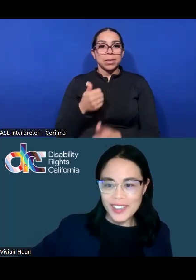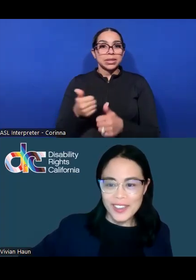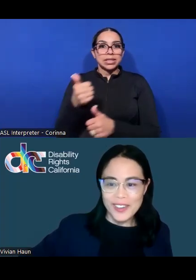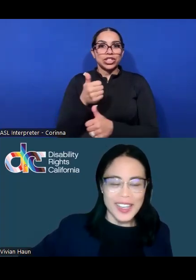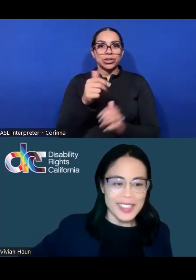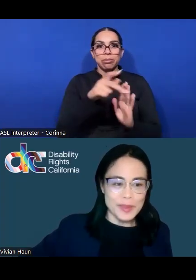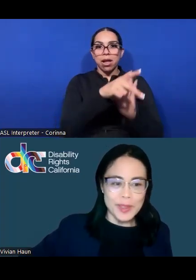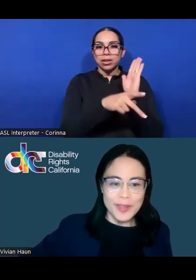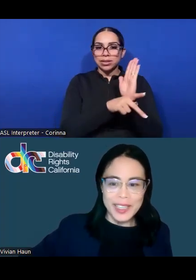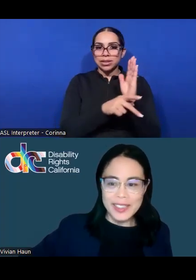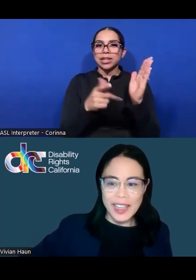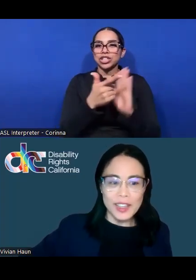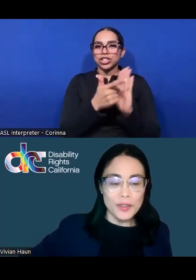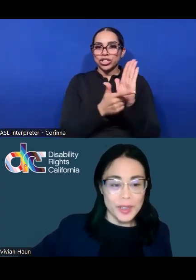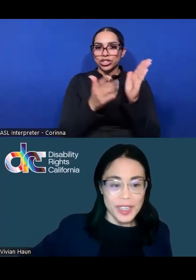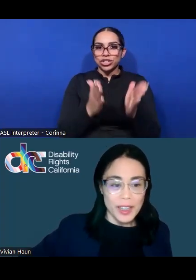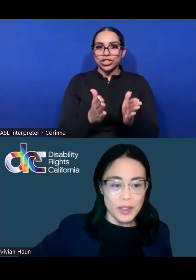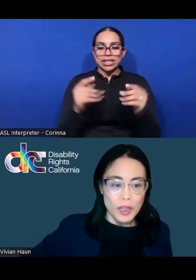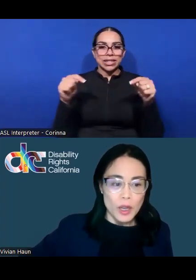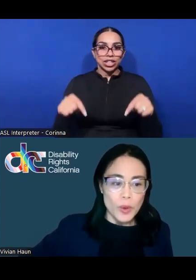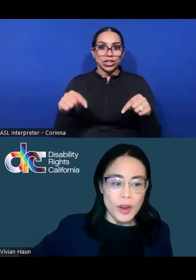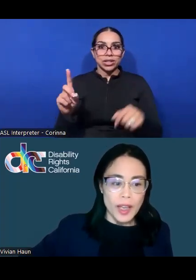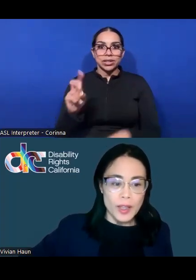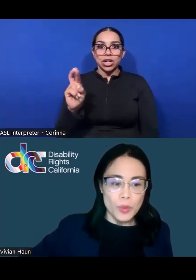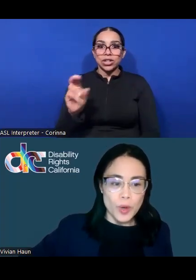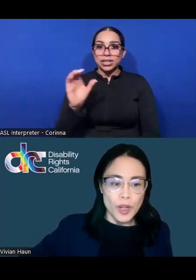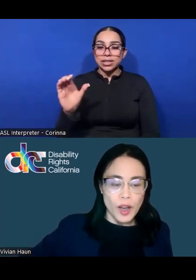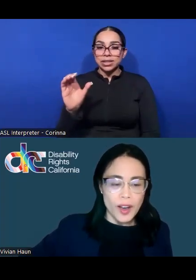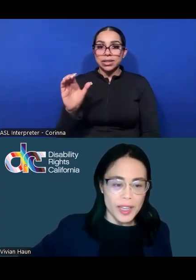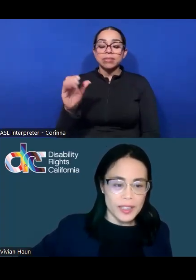here at Disability Rights California, where I work on